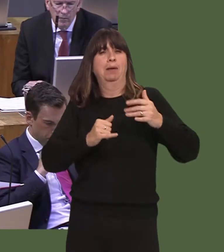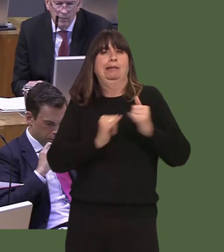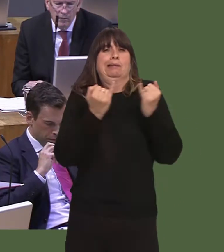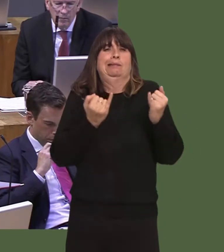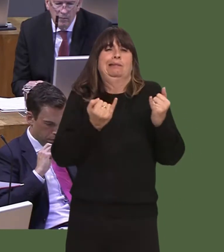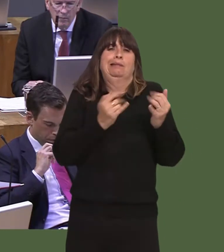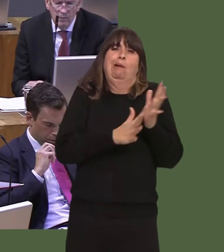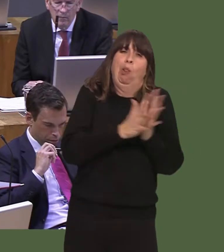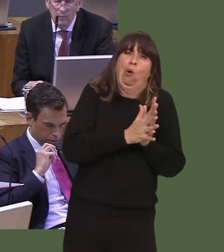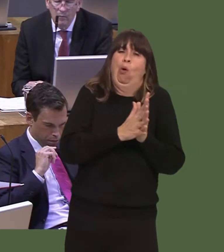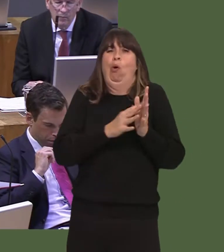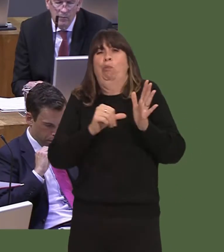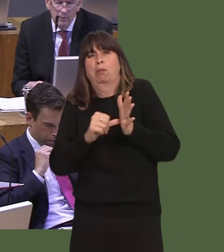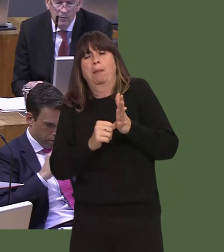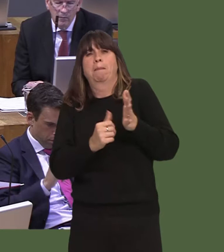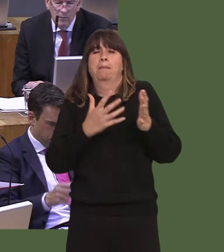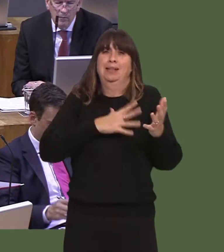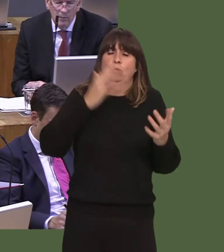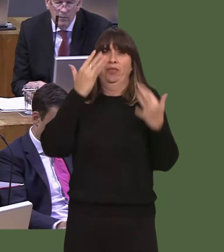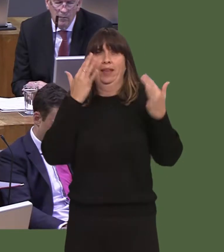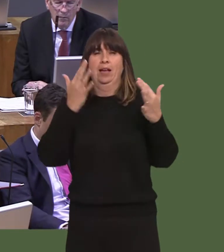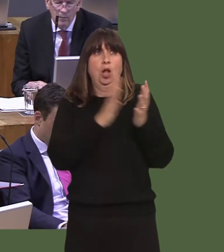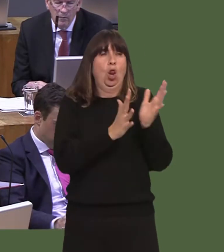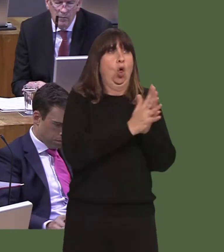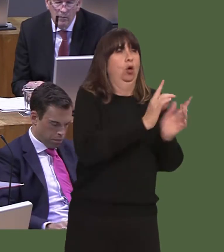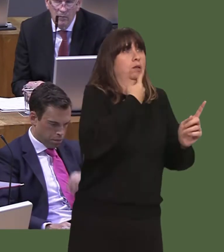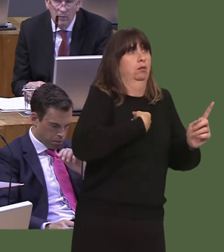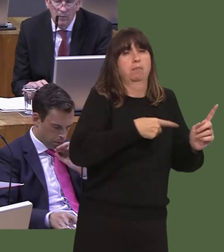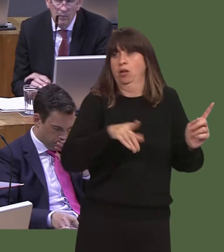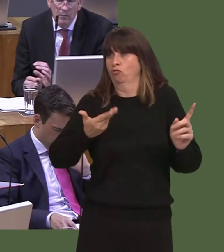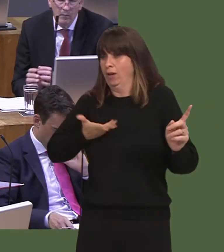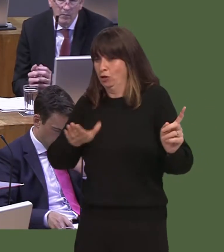That has to be balanced, of course, against the rights of the child and the convention